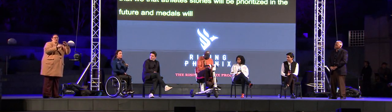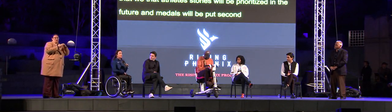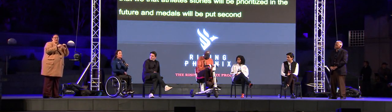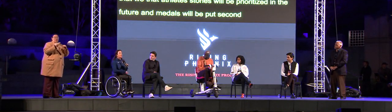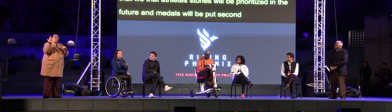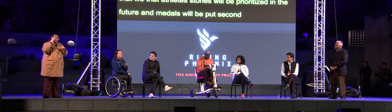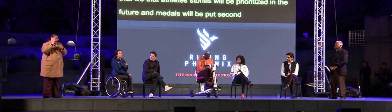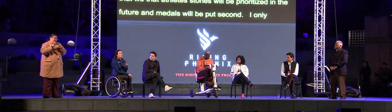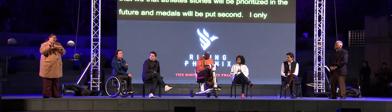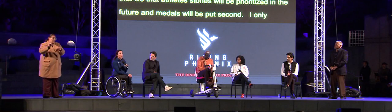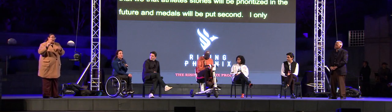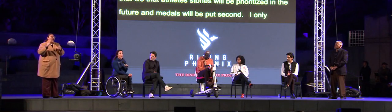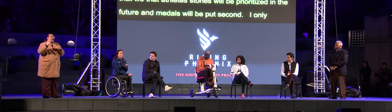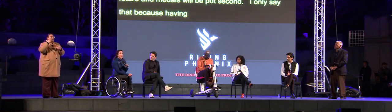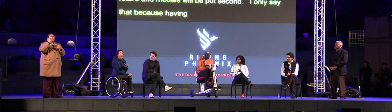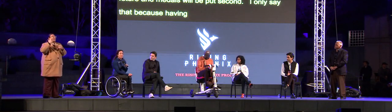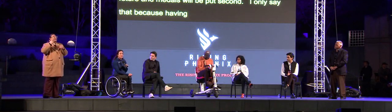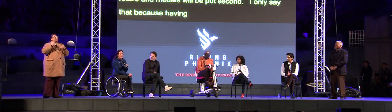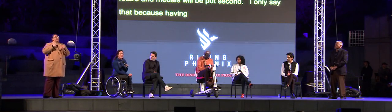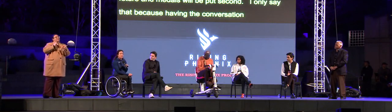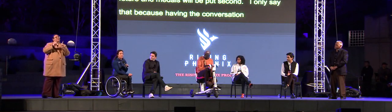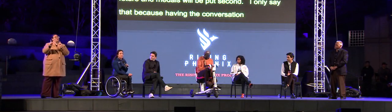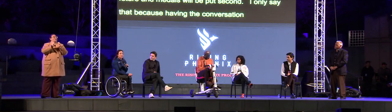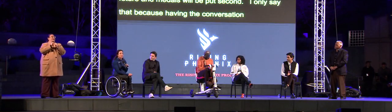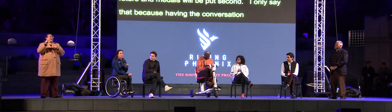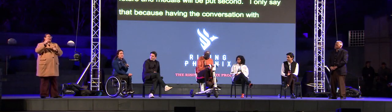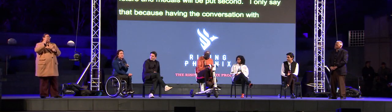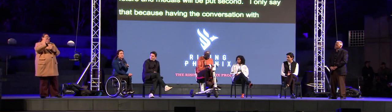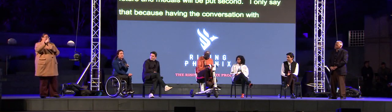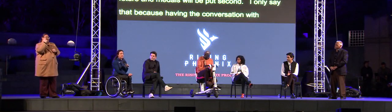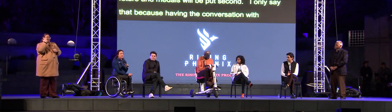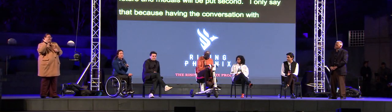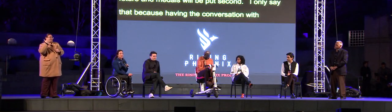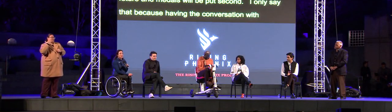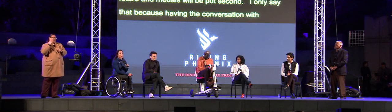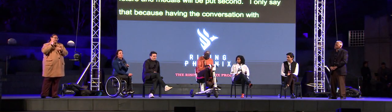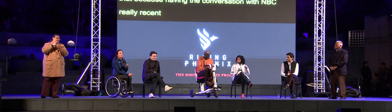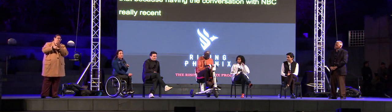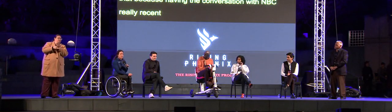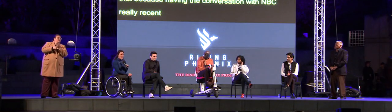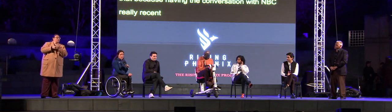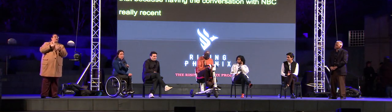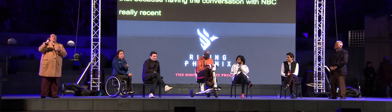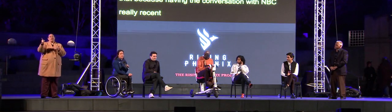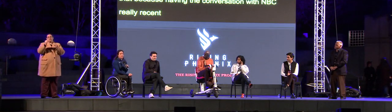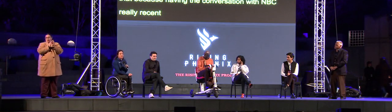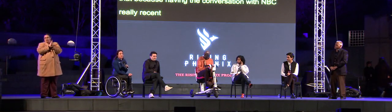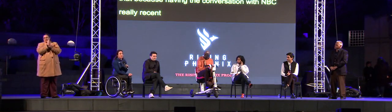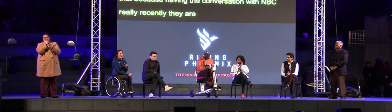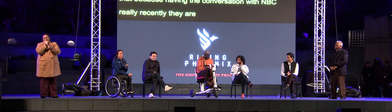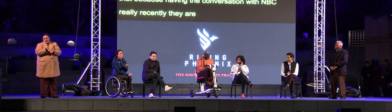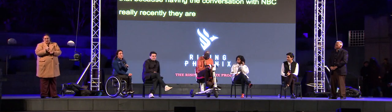having the conversation with NBC really recently, they are more interested in covering